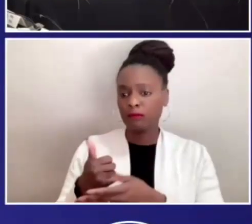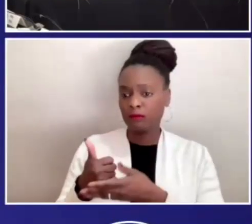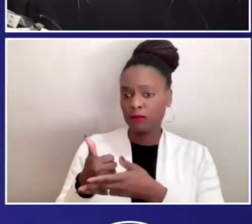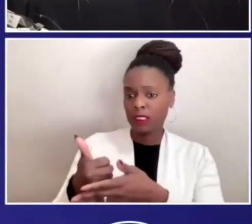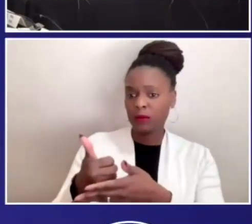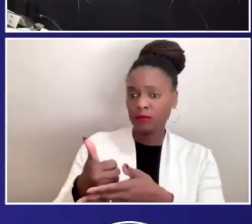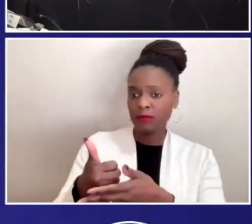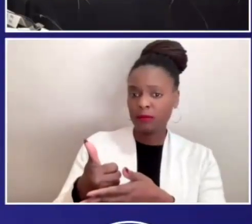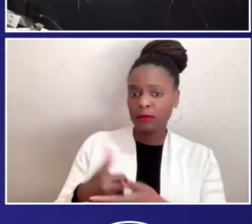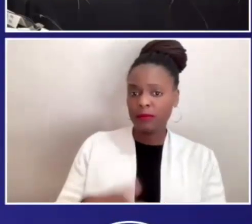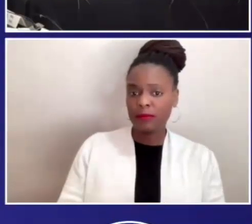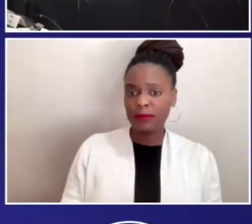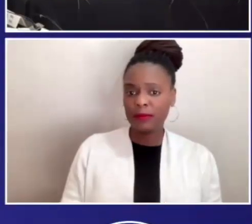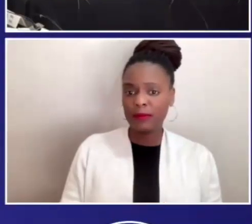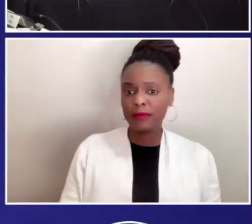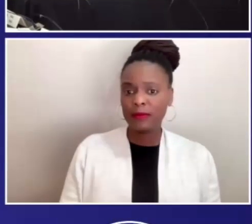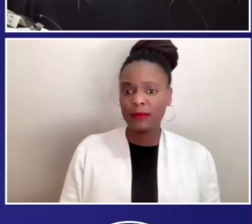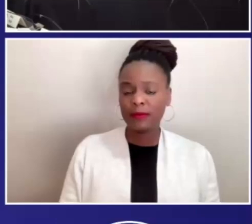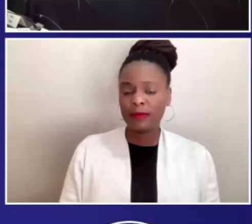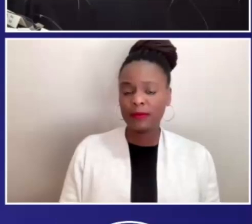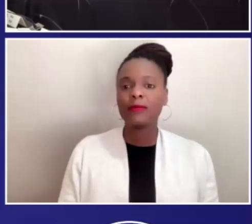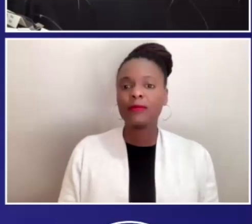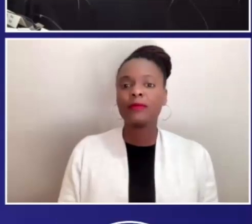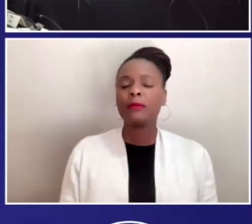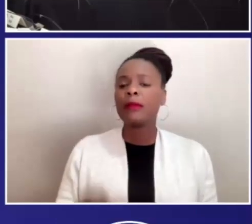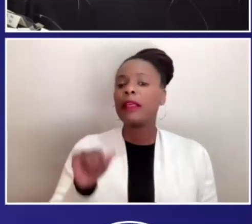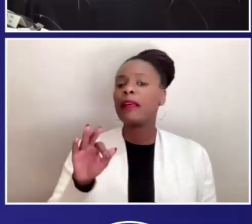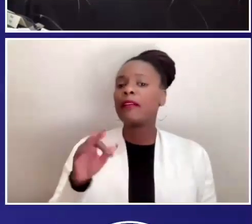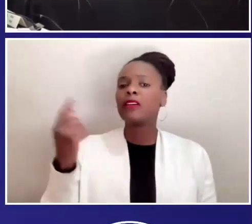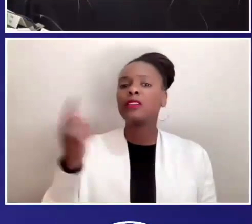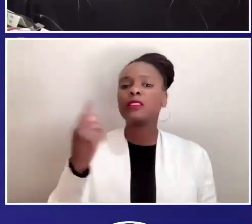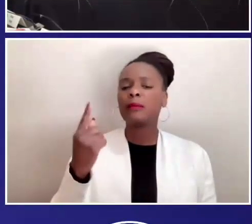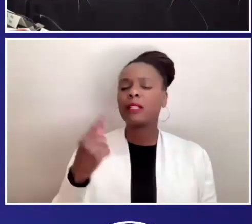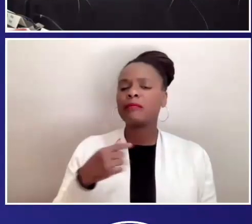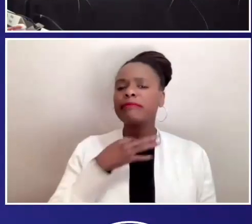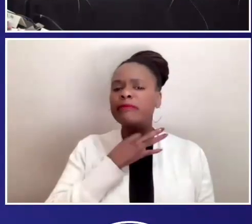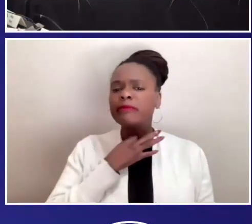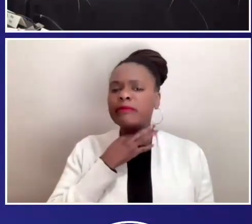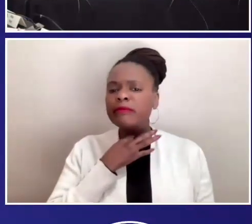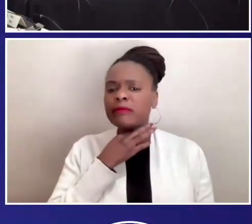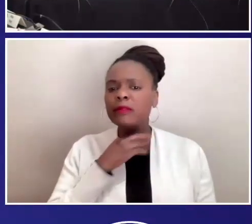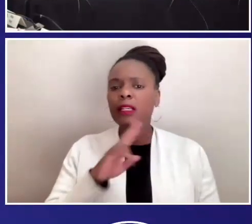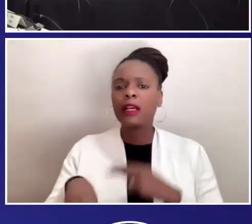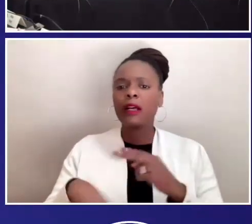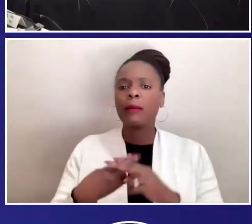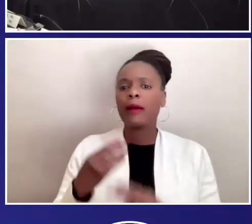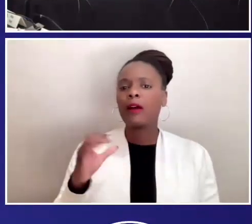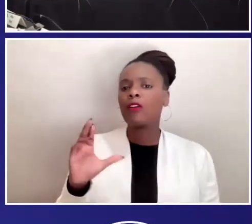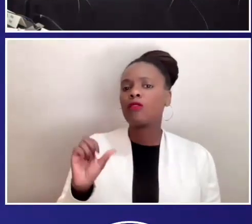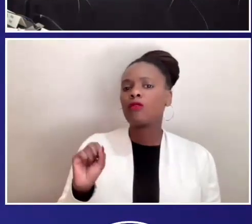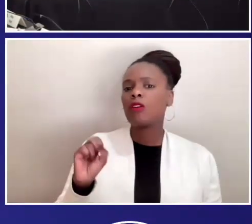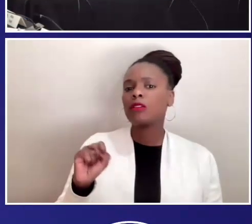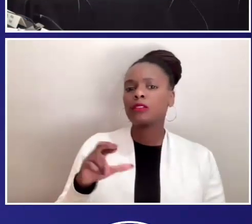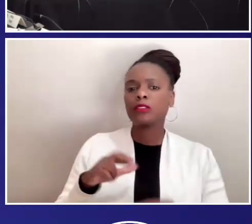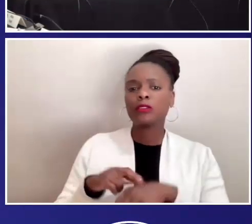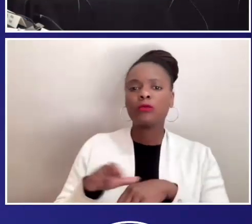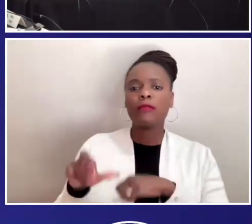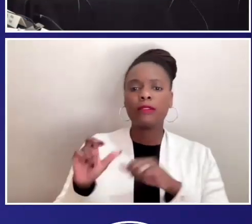little? But if there is something you are questioning on a cross-reference that we can show here for greater clarity,